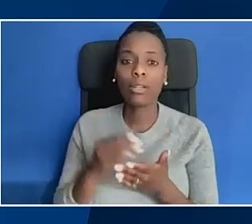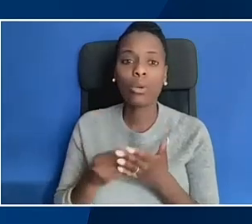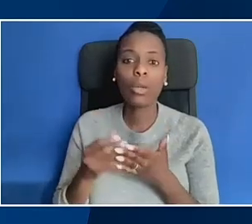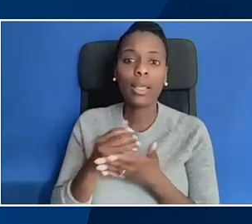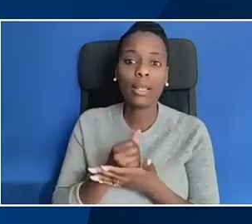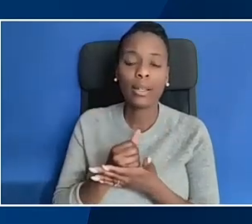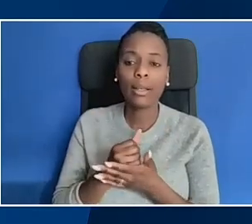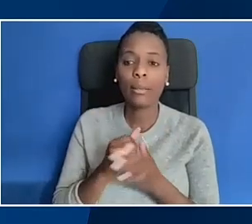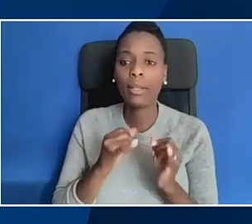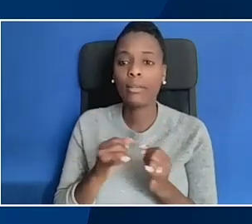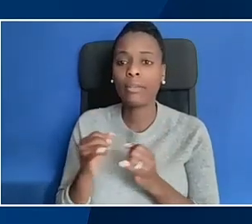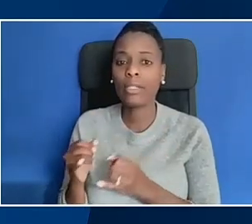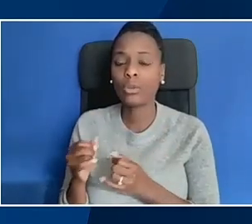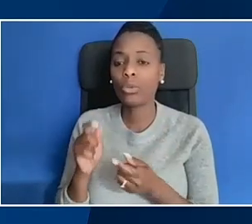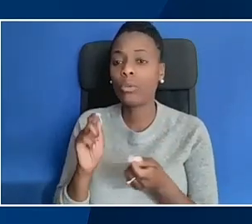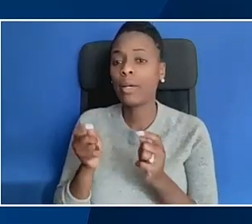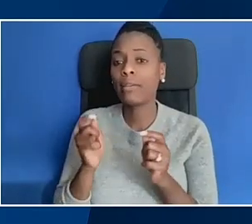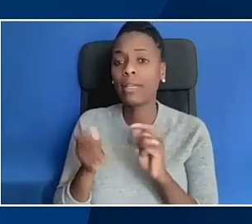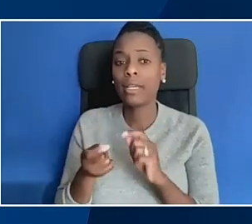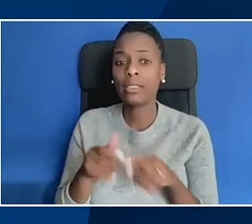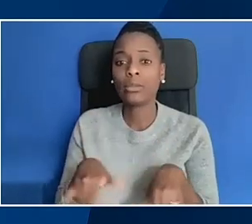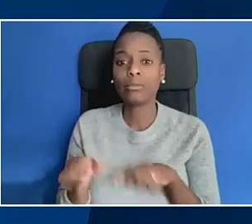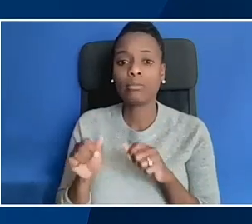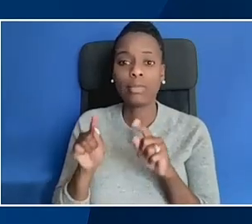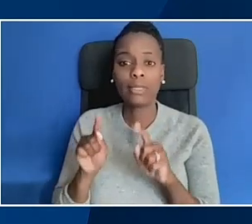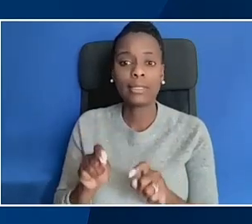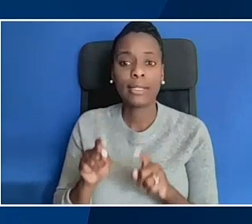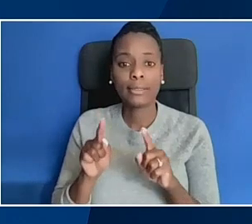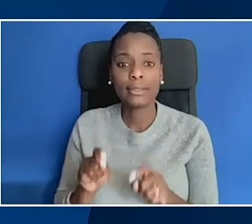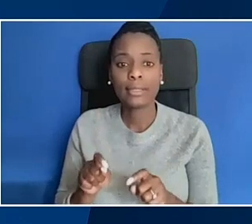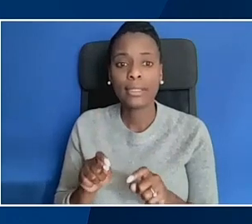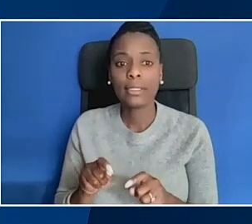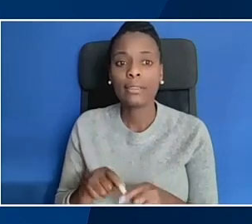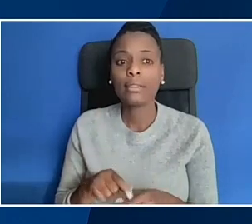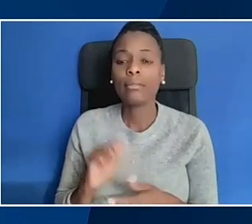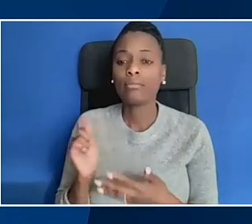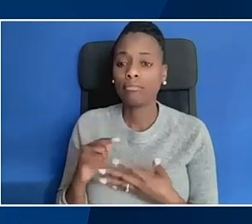You know, and, you know, among the things that you just discussed, Emalyn, and, you